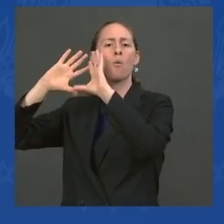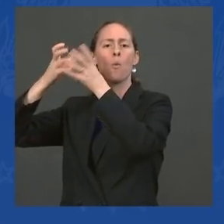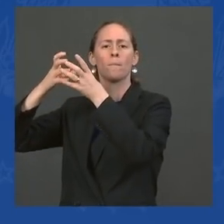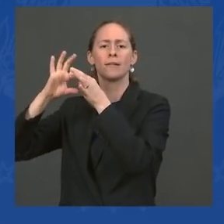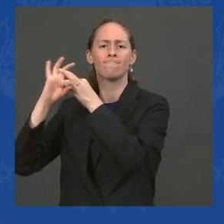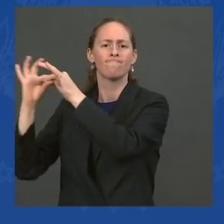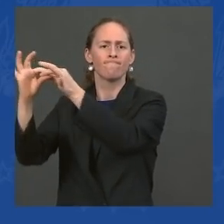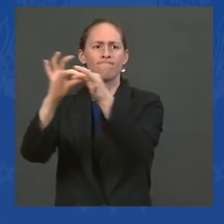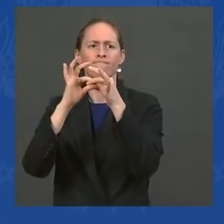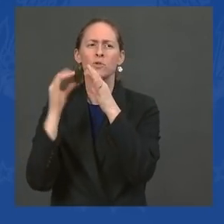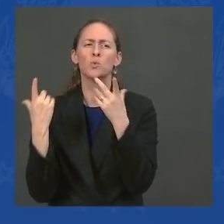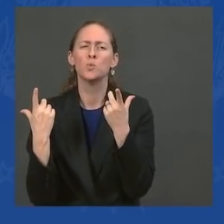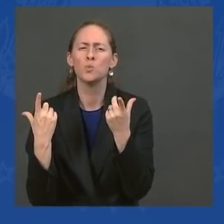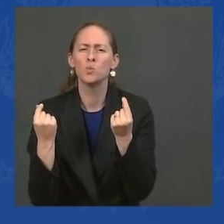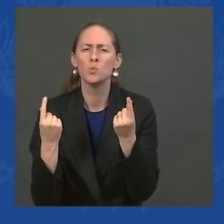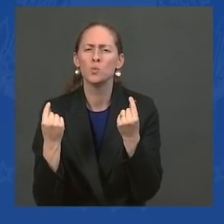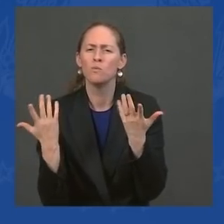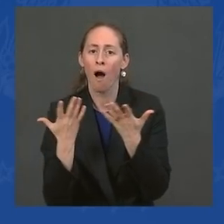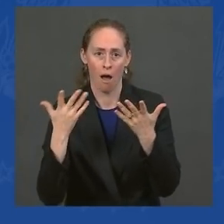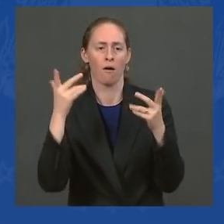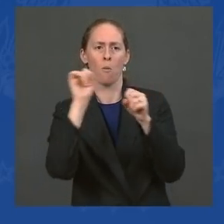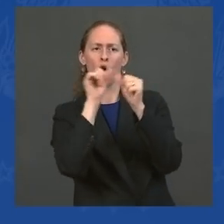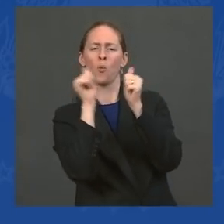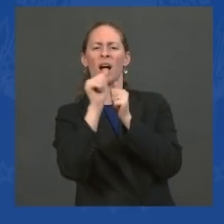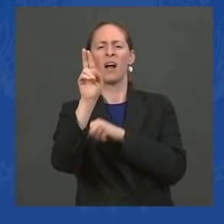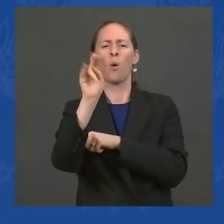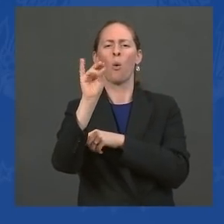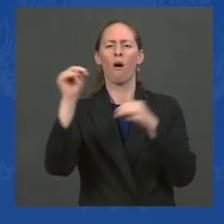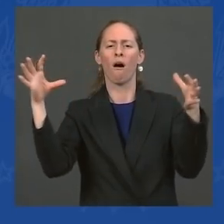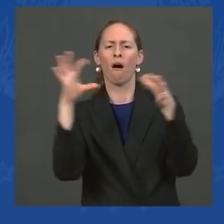that looks like America, receiving good benefits